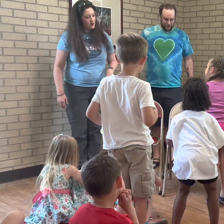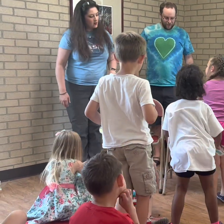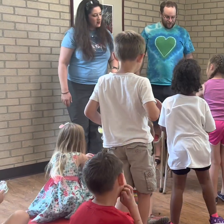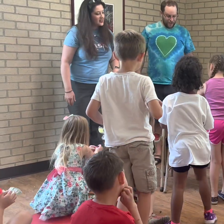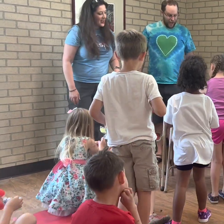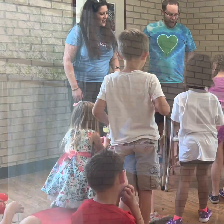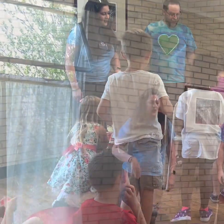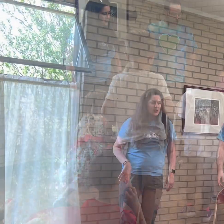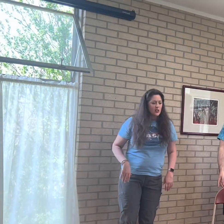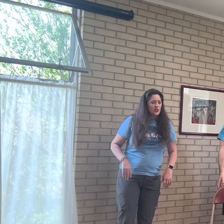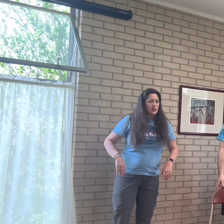collected!